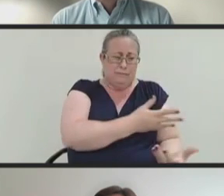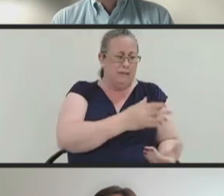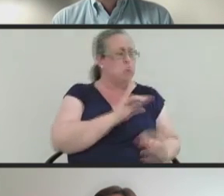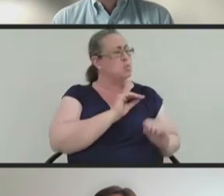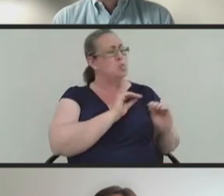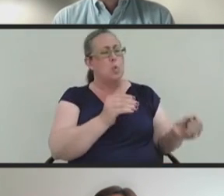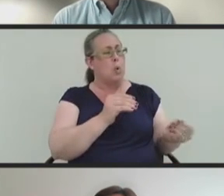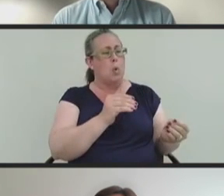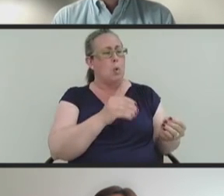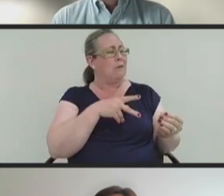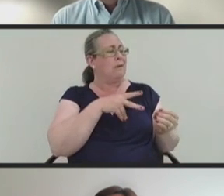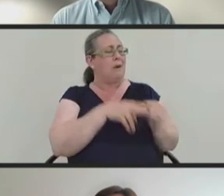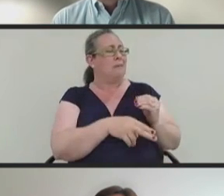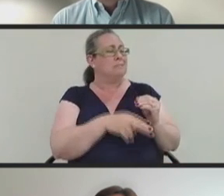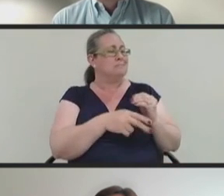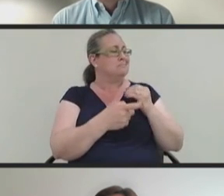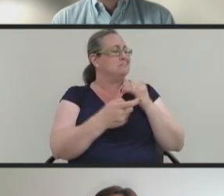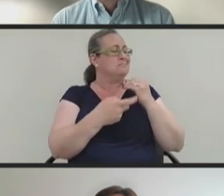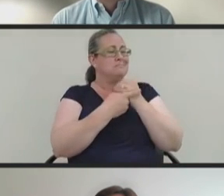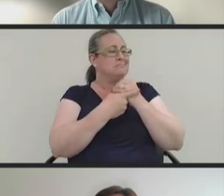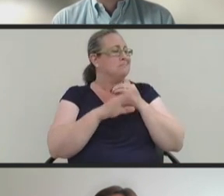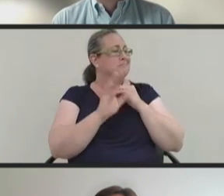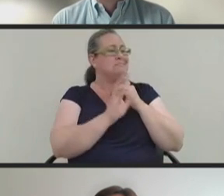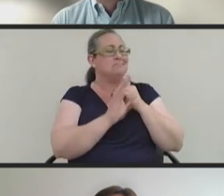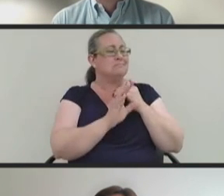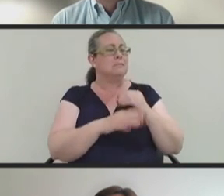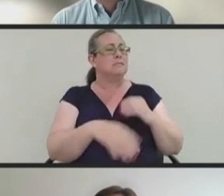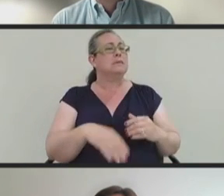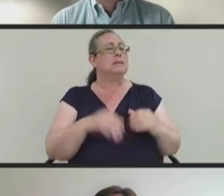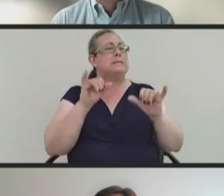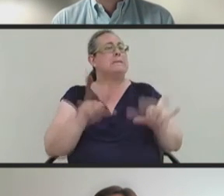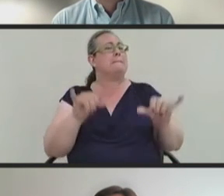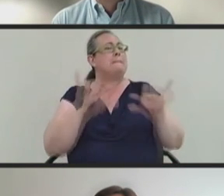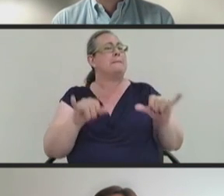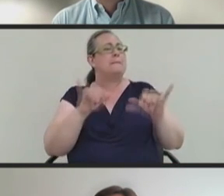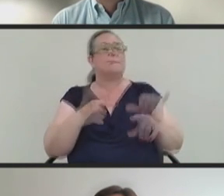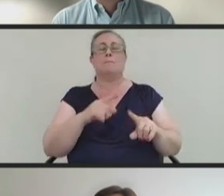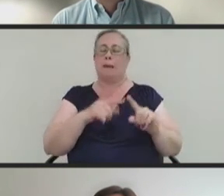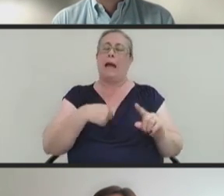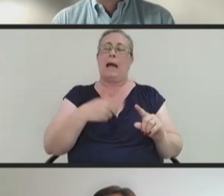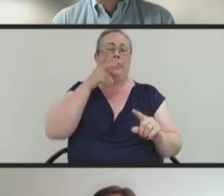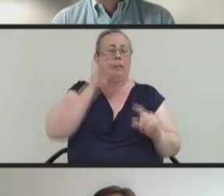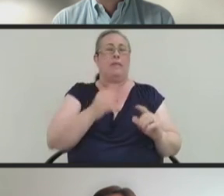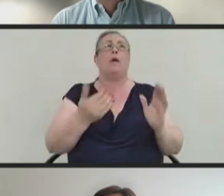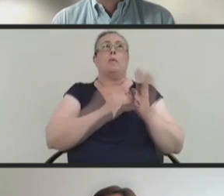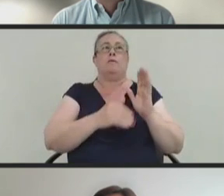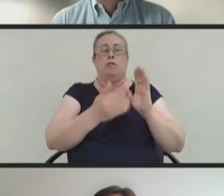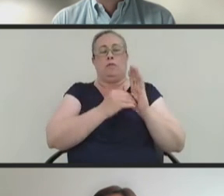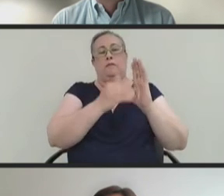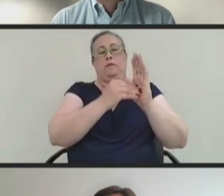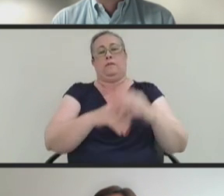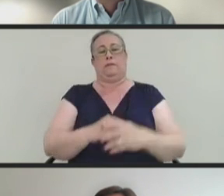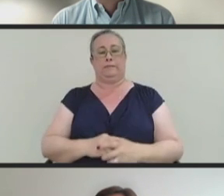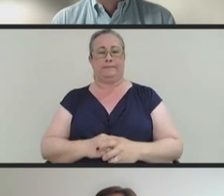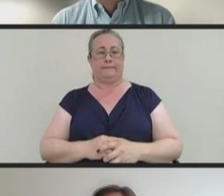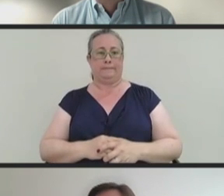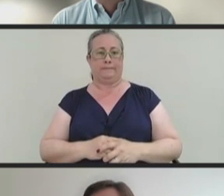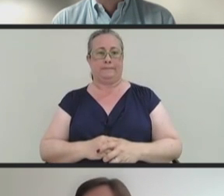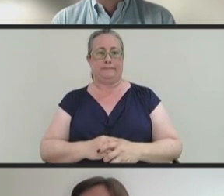the same routines are being done on this? But I hear that over and over. Thank you.